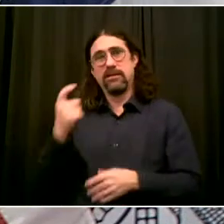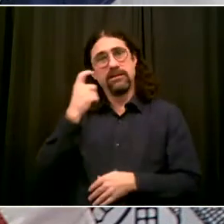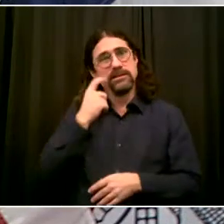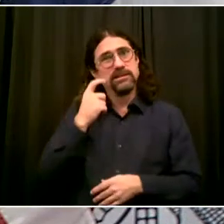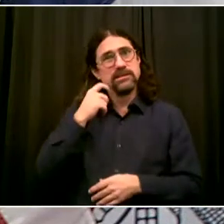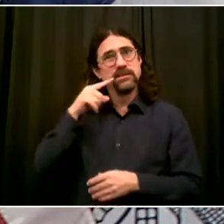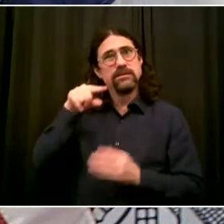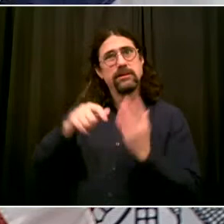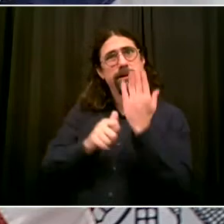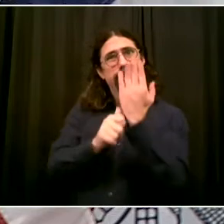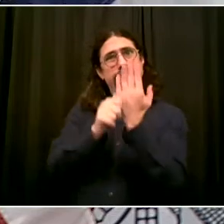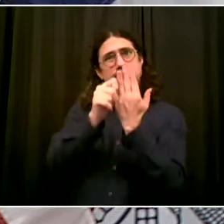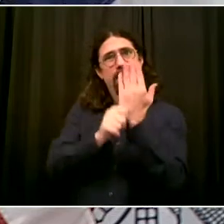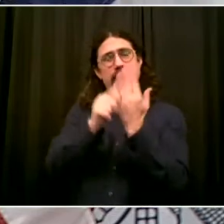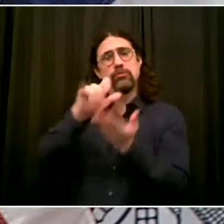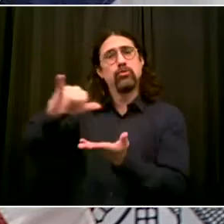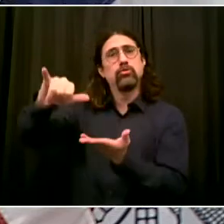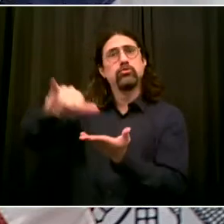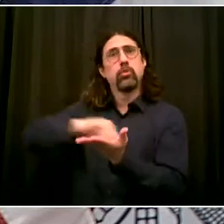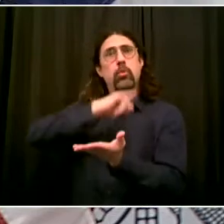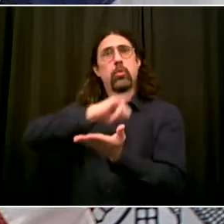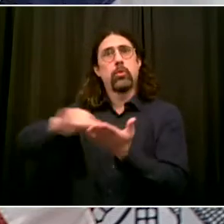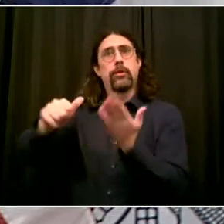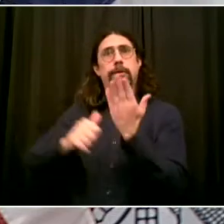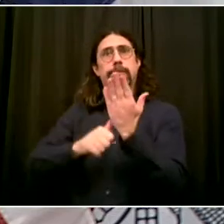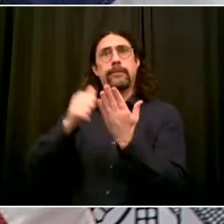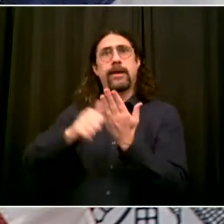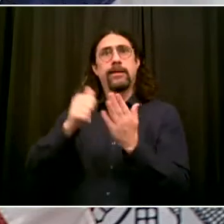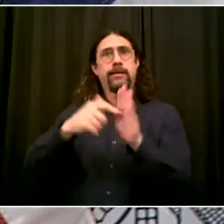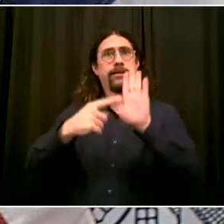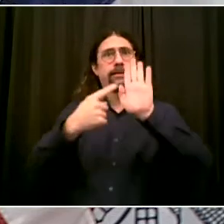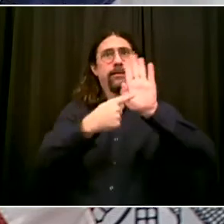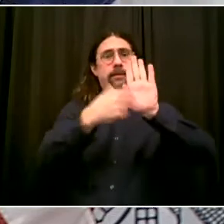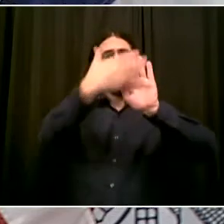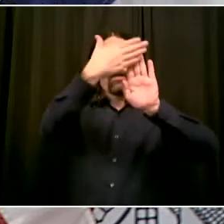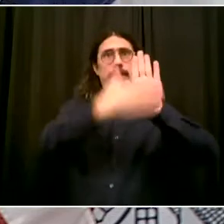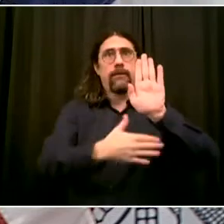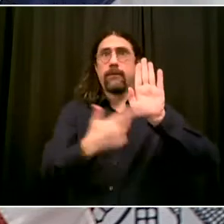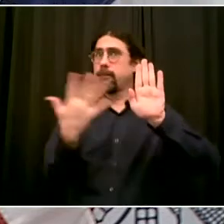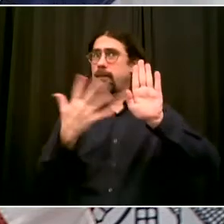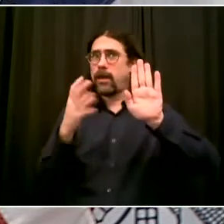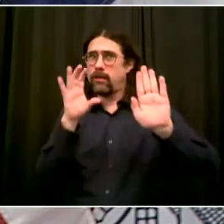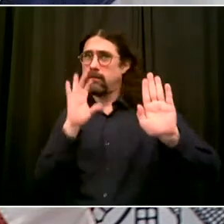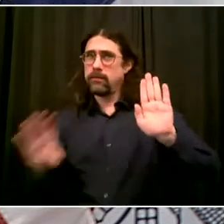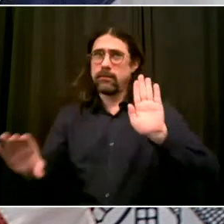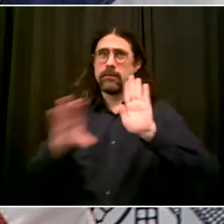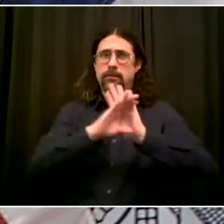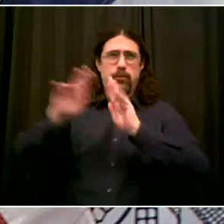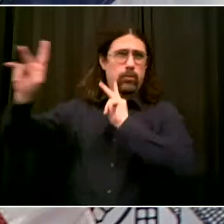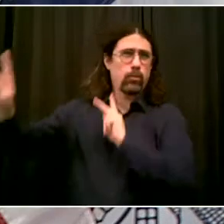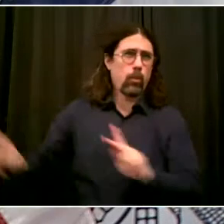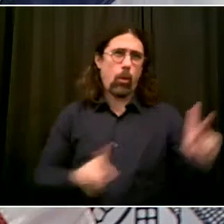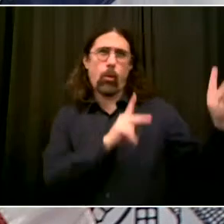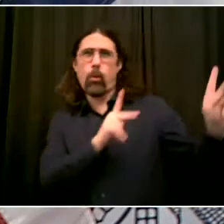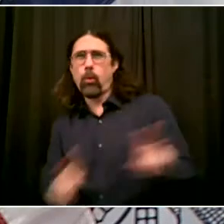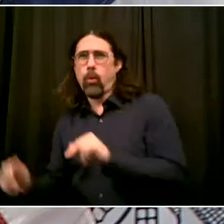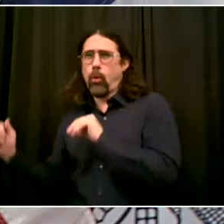CITY, HUGE GEOGRAPHY TO COVOVER. CONSISTENTLY WHEN THERE HAS EBEN A PROBLEM,